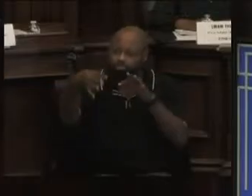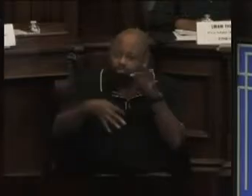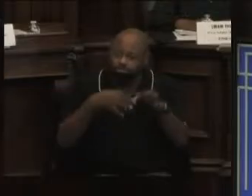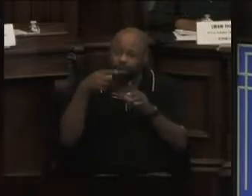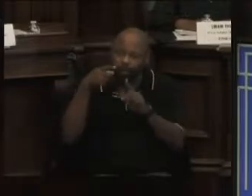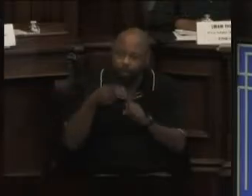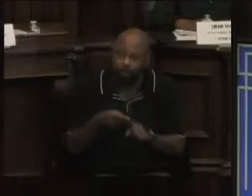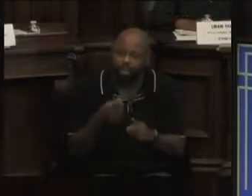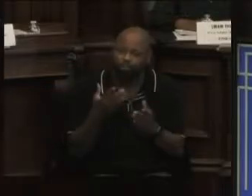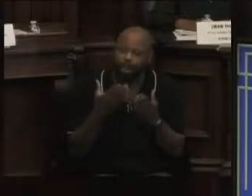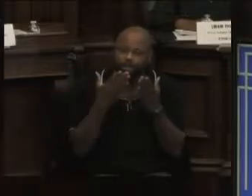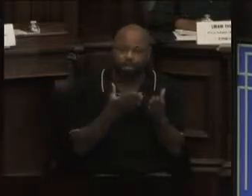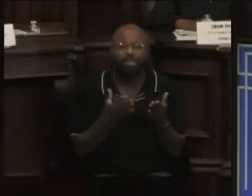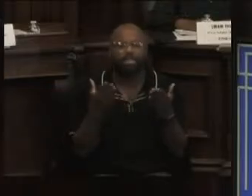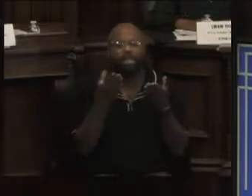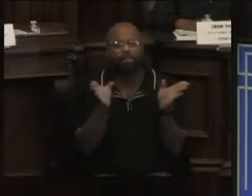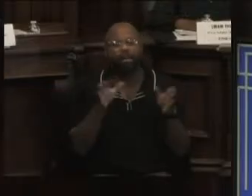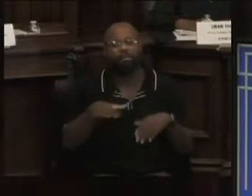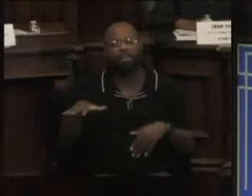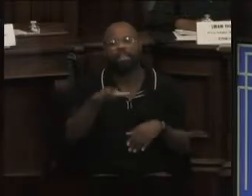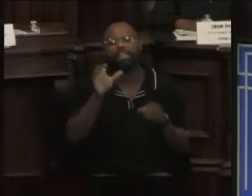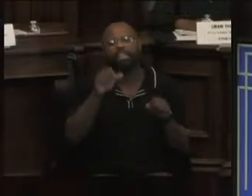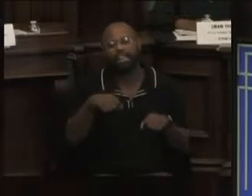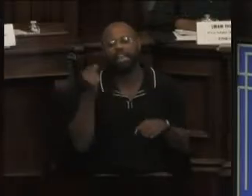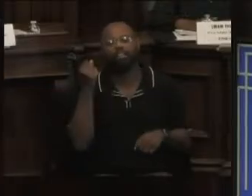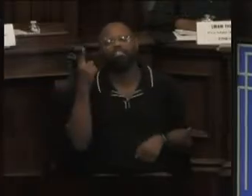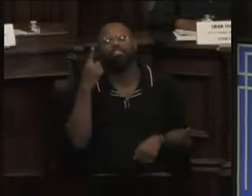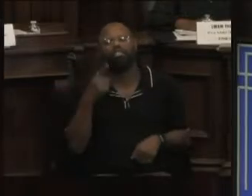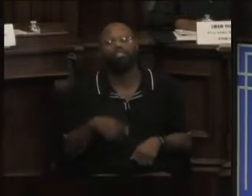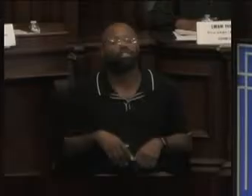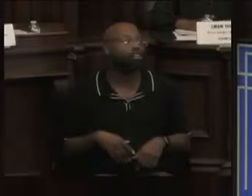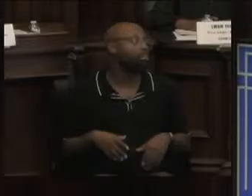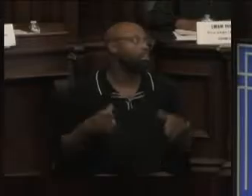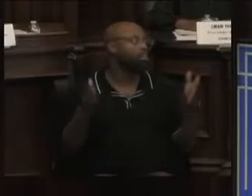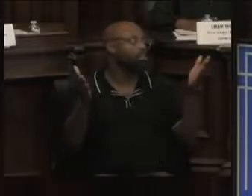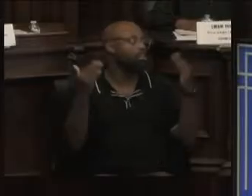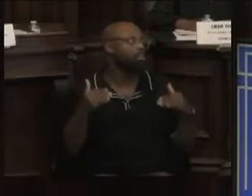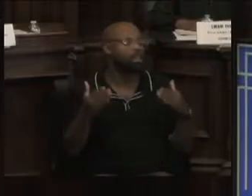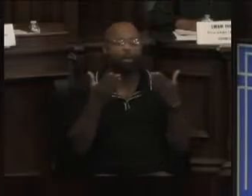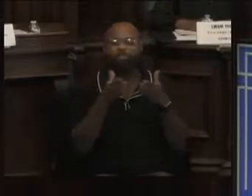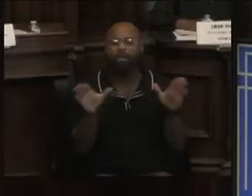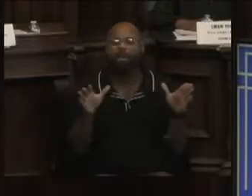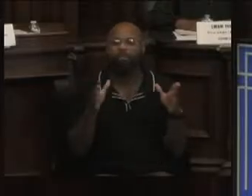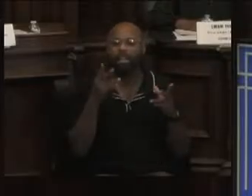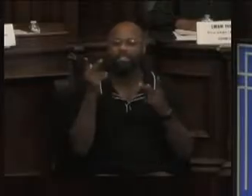coming out, dashboards, explainers and recommendations